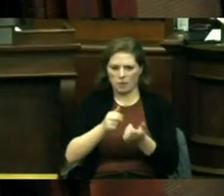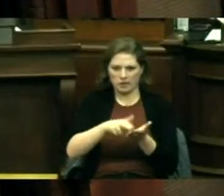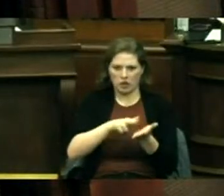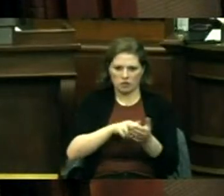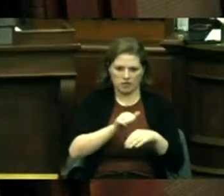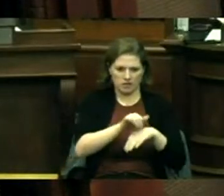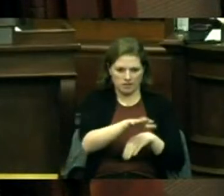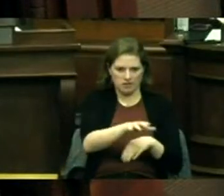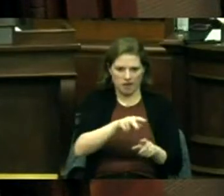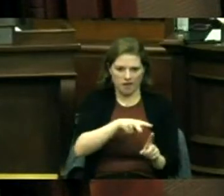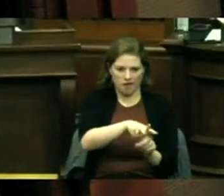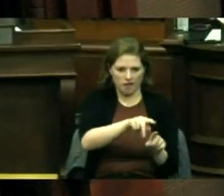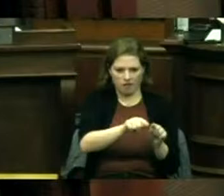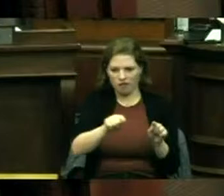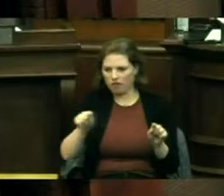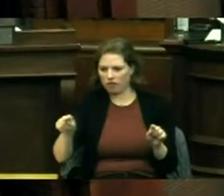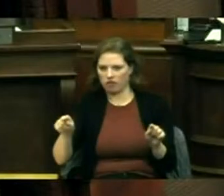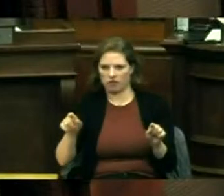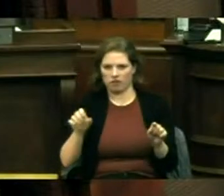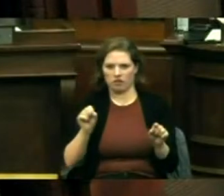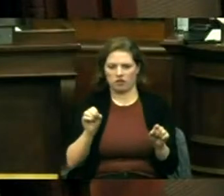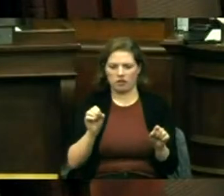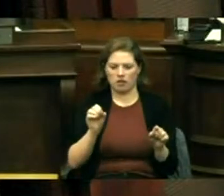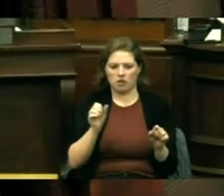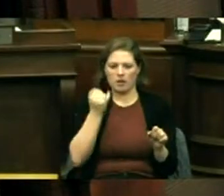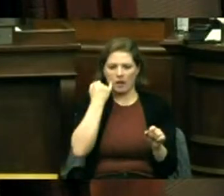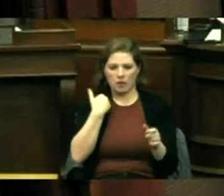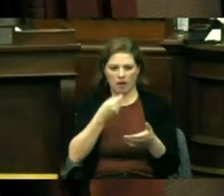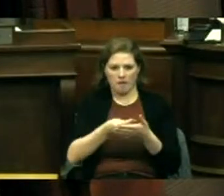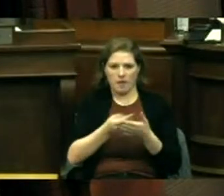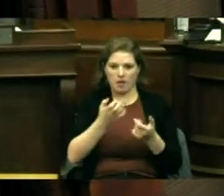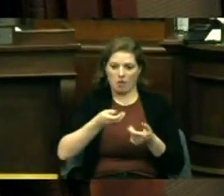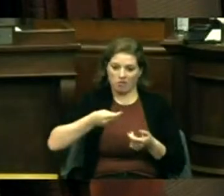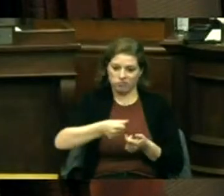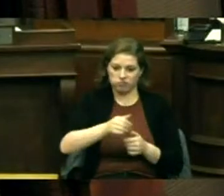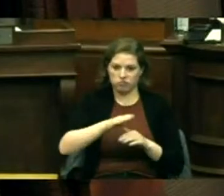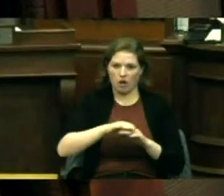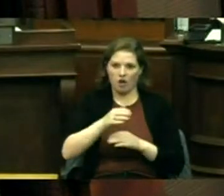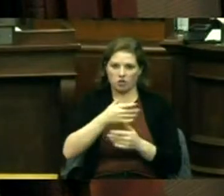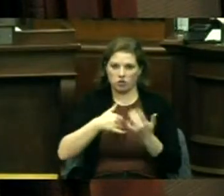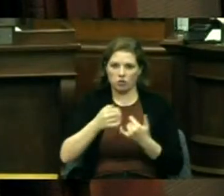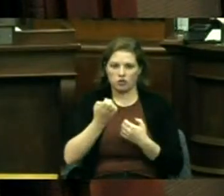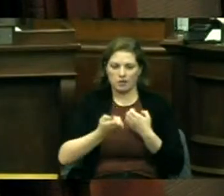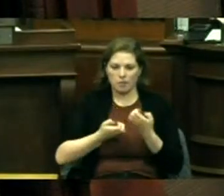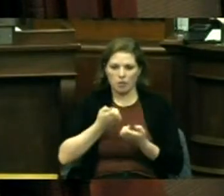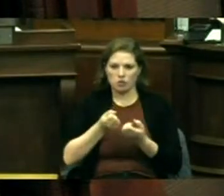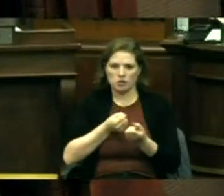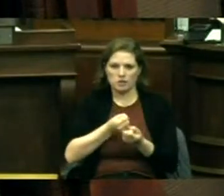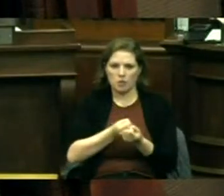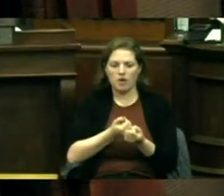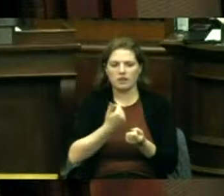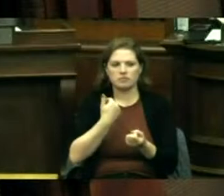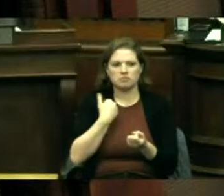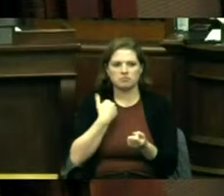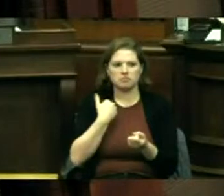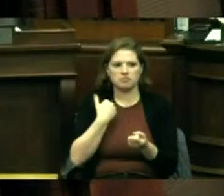different ways to kind of segment how the contracts go to different places. I guess I'm just trying to understand if we